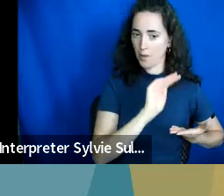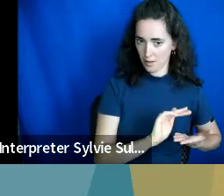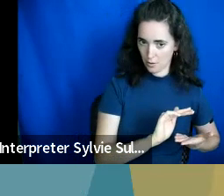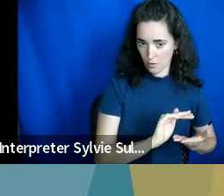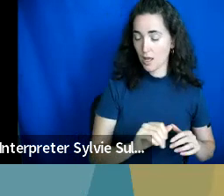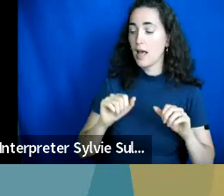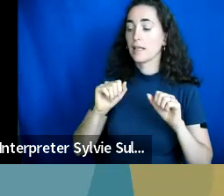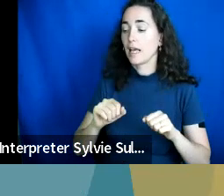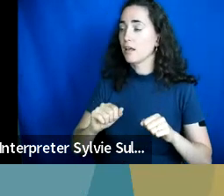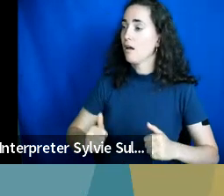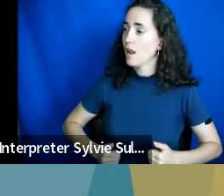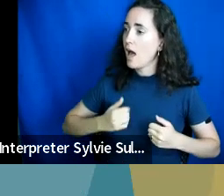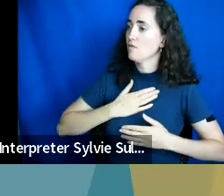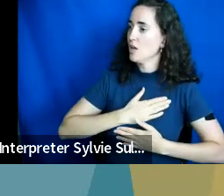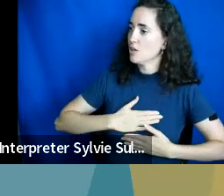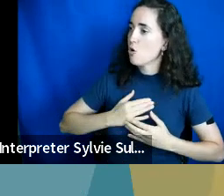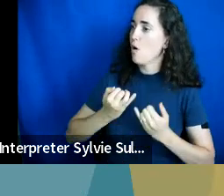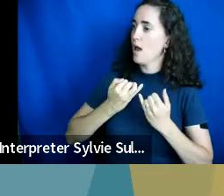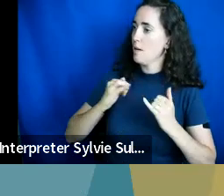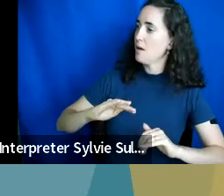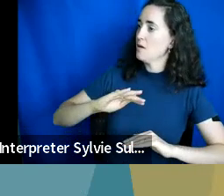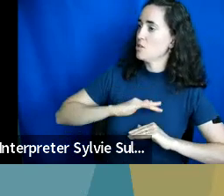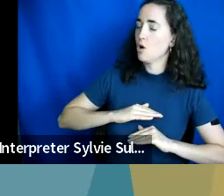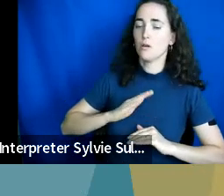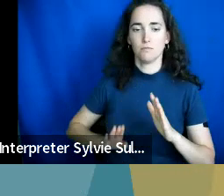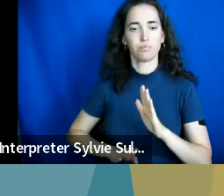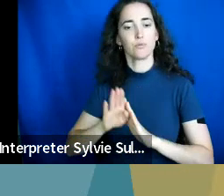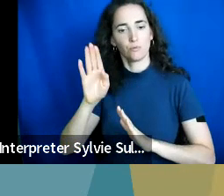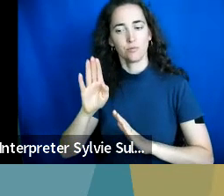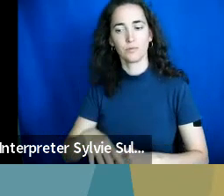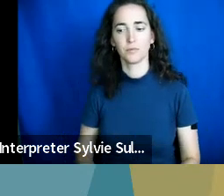their probabilities of enjoying independent and self-sufficient lives also.